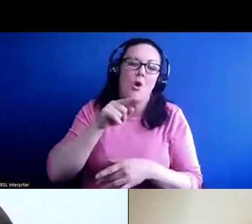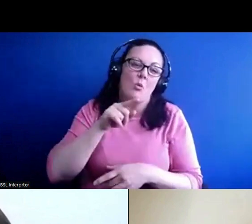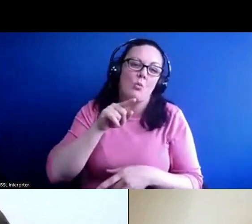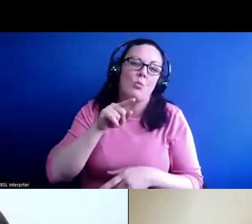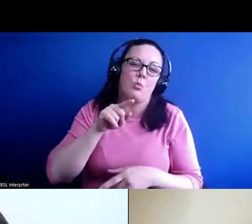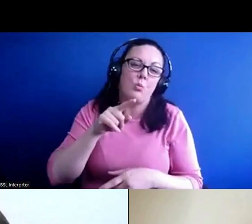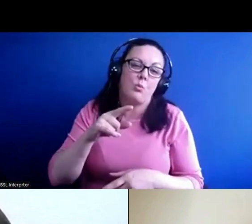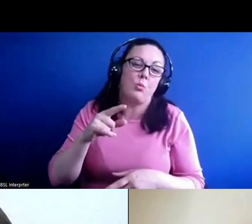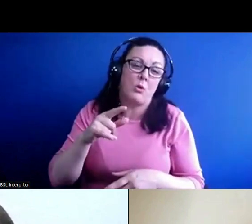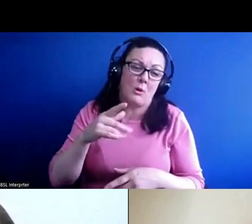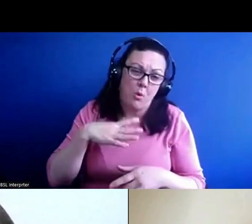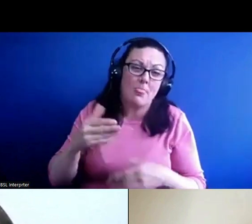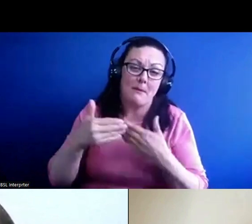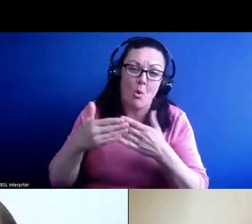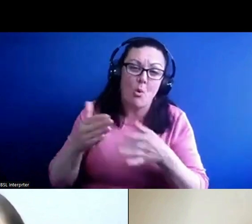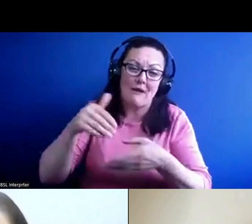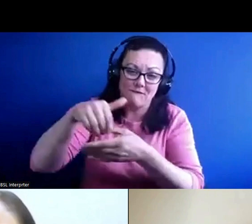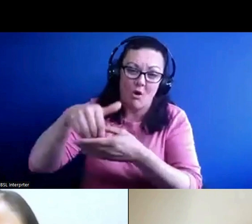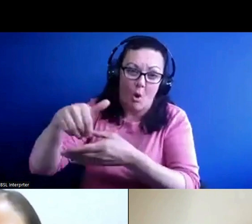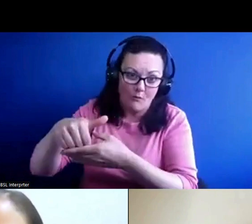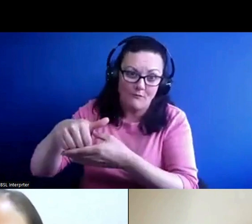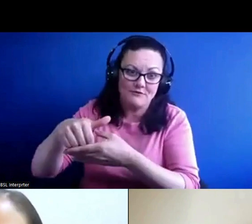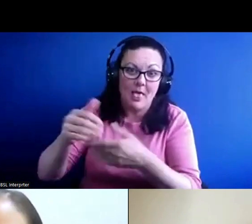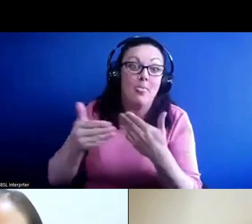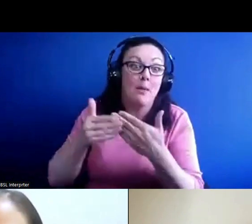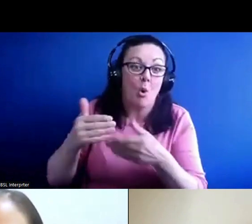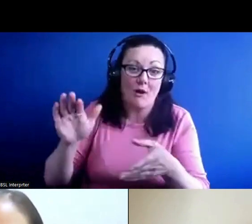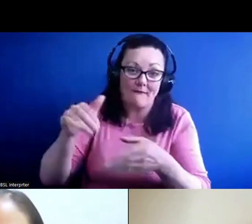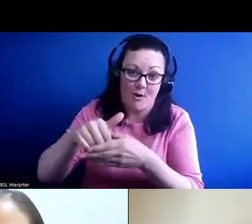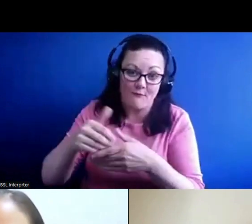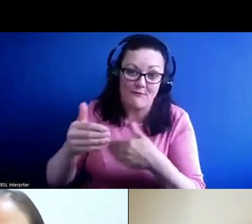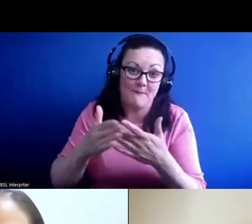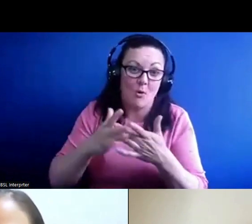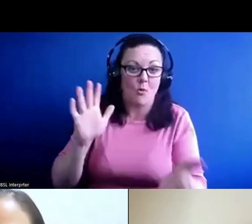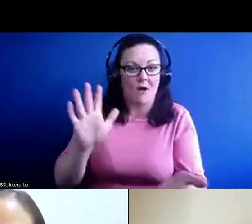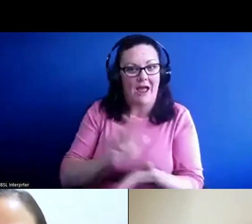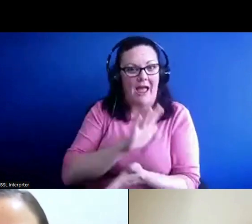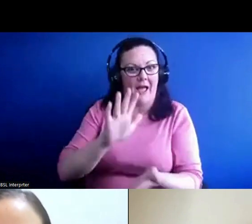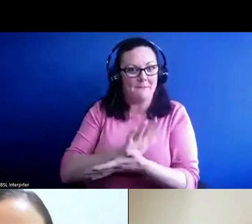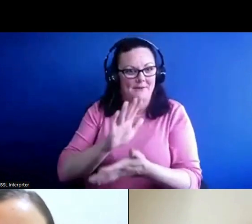more we can get them involved the happier we get. Nancy, you have a very recent experience of that report